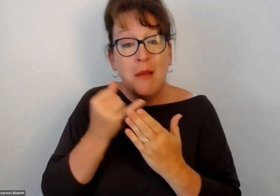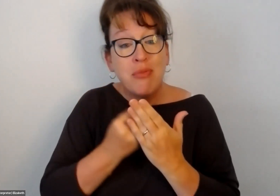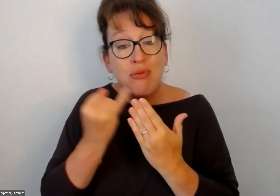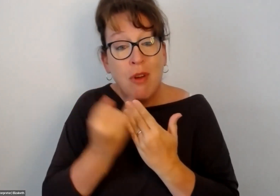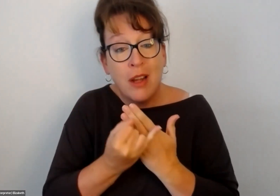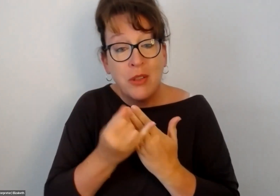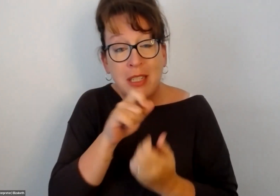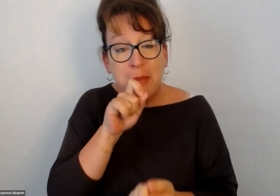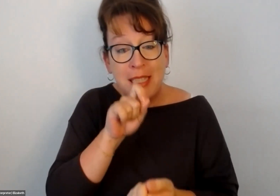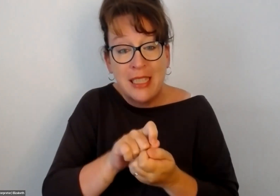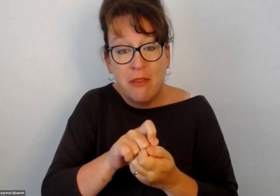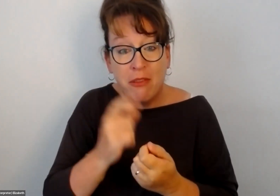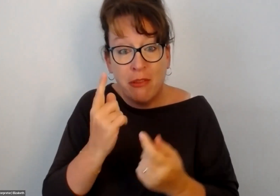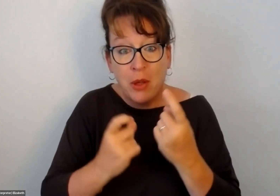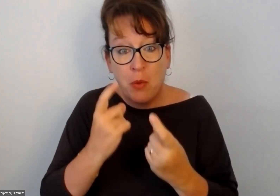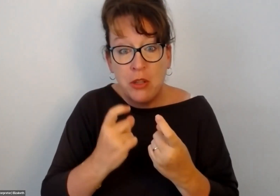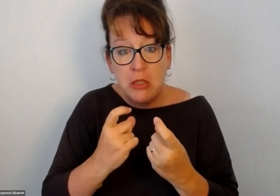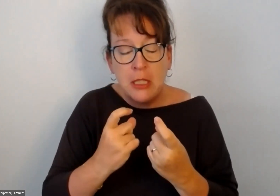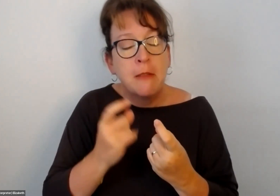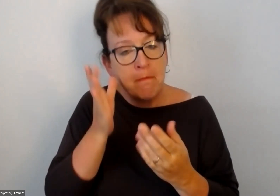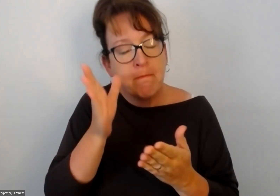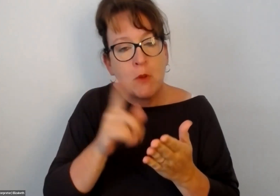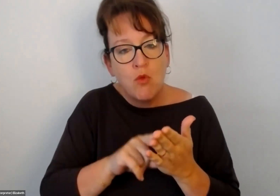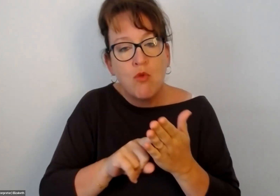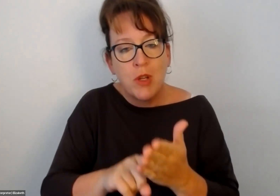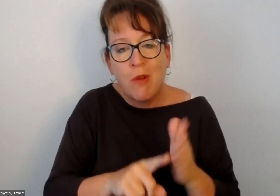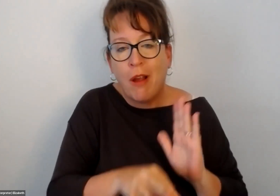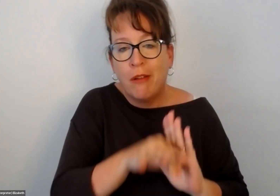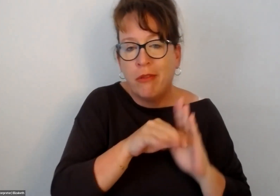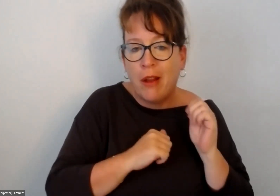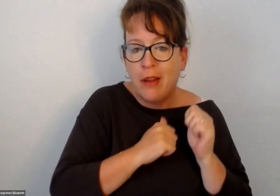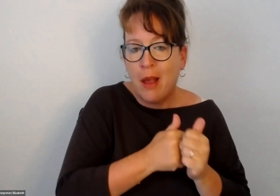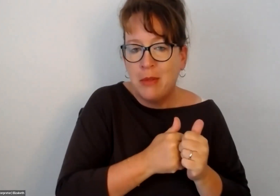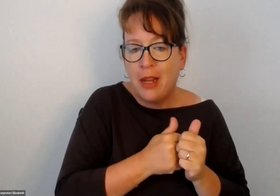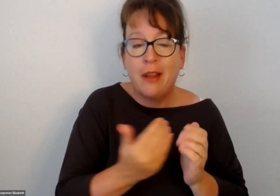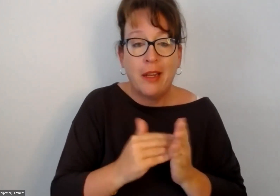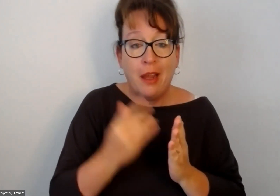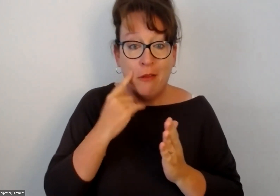air quality needs. So we want to see how best and hear from you all in the timeframe that